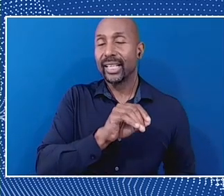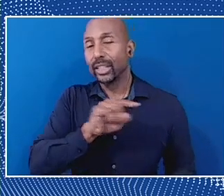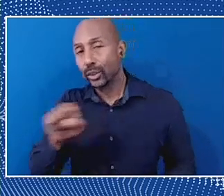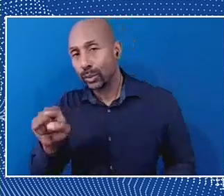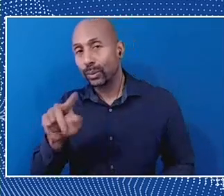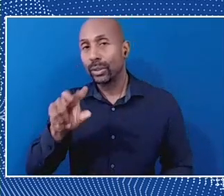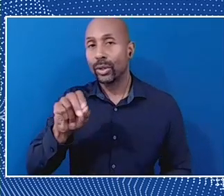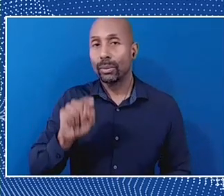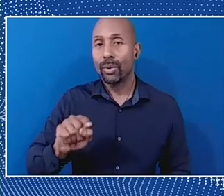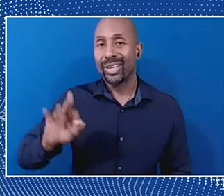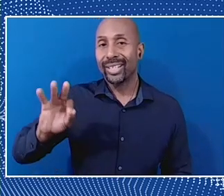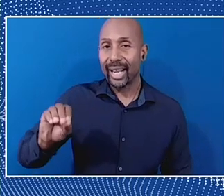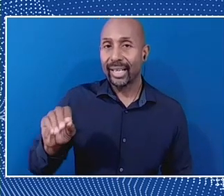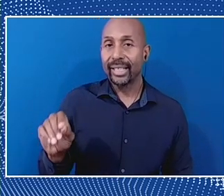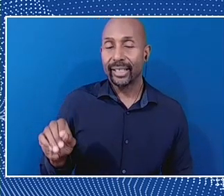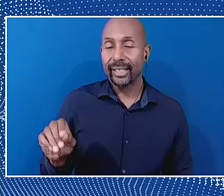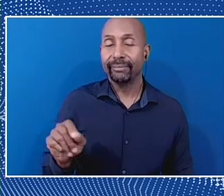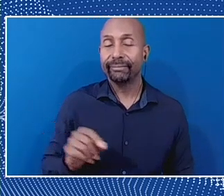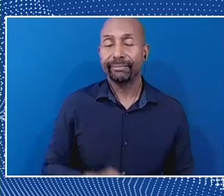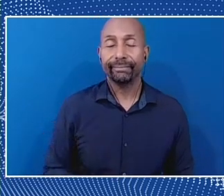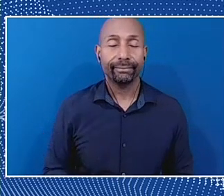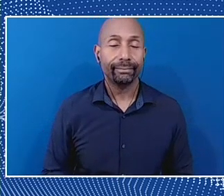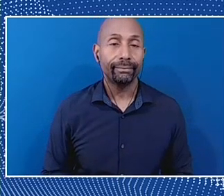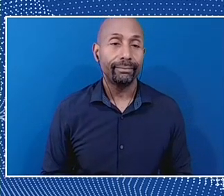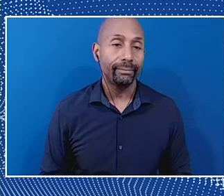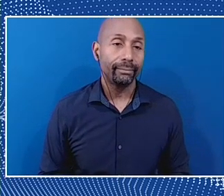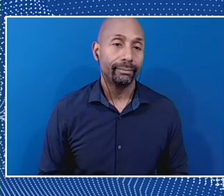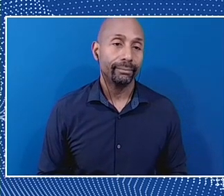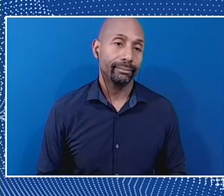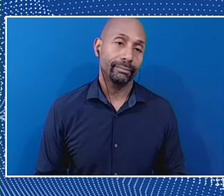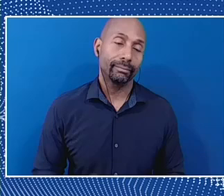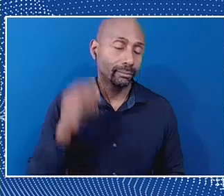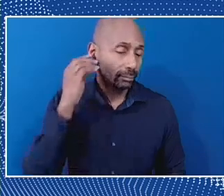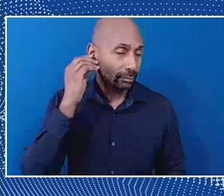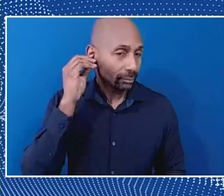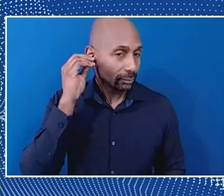So this particular hardship proposed